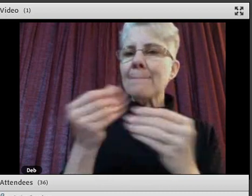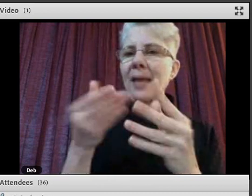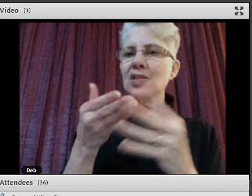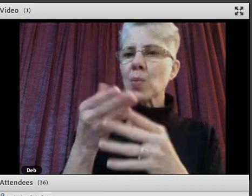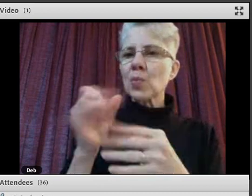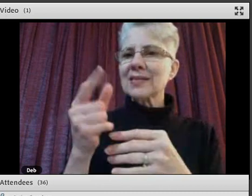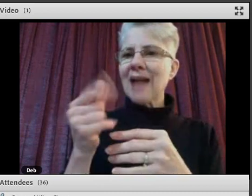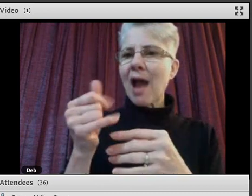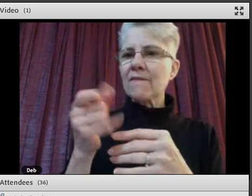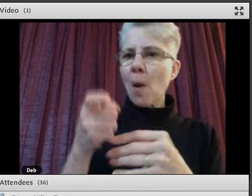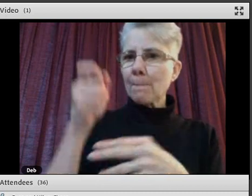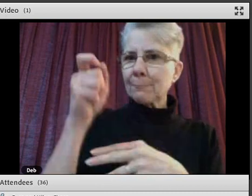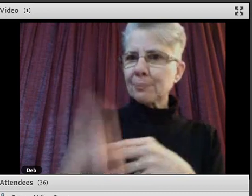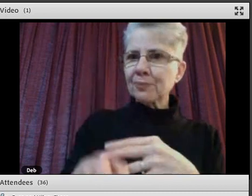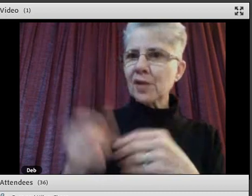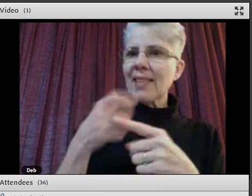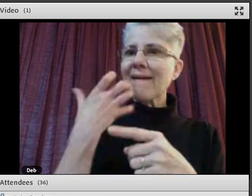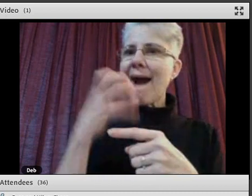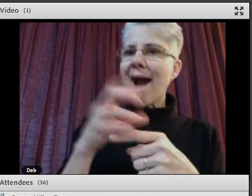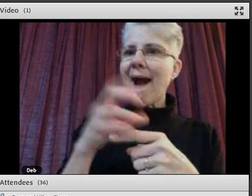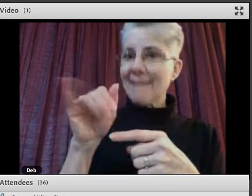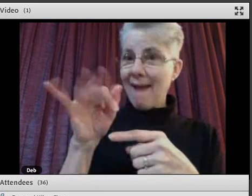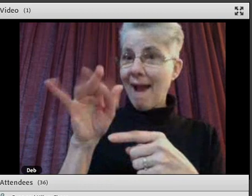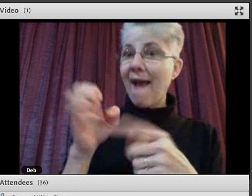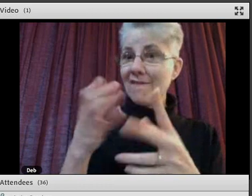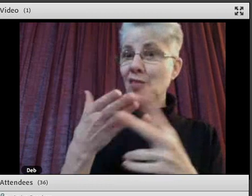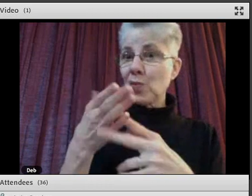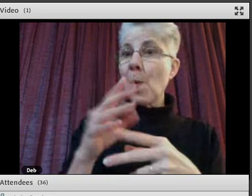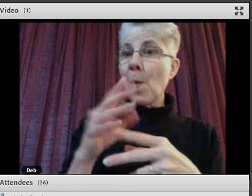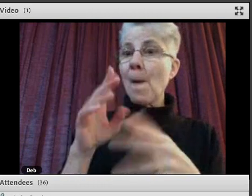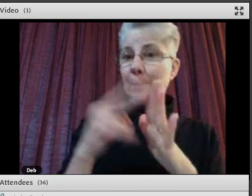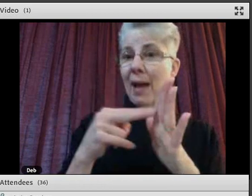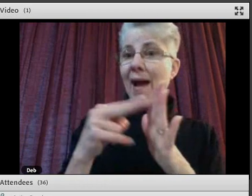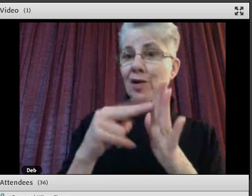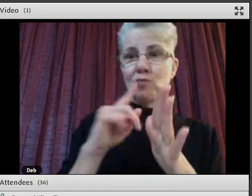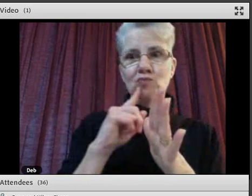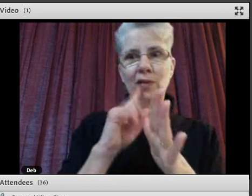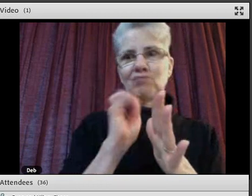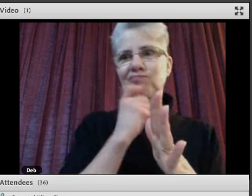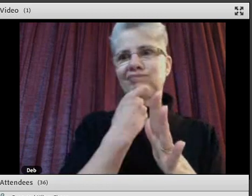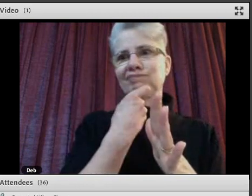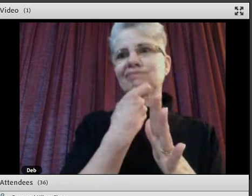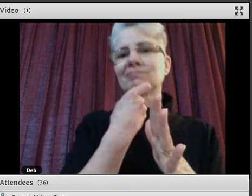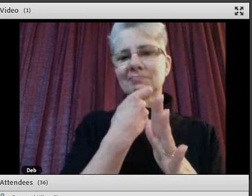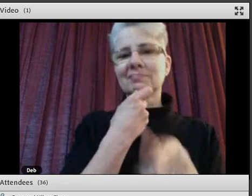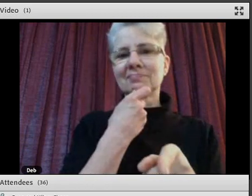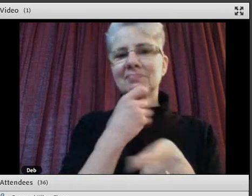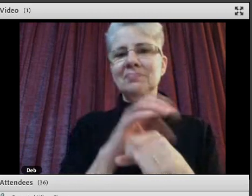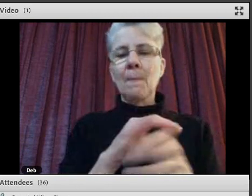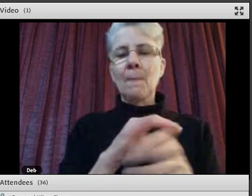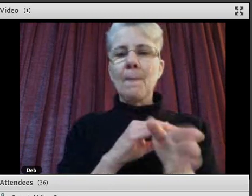Styrofoam like a hot knife through butter. It is really kind of amazing.